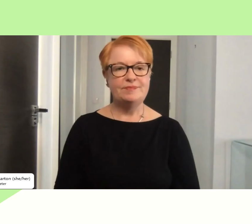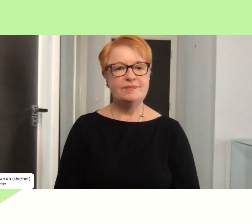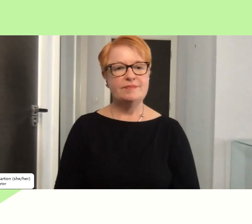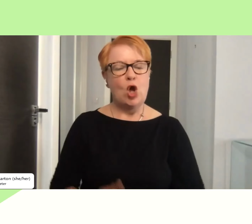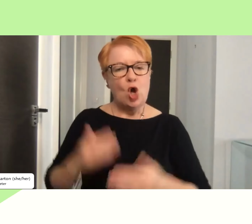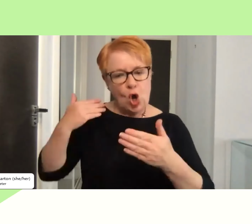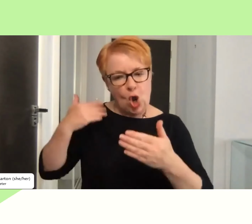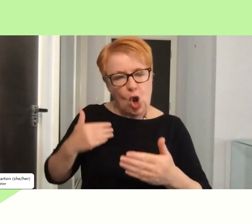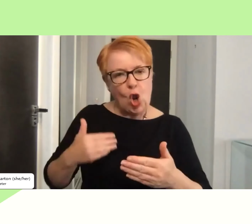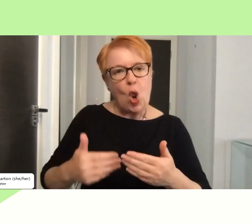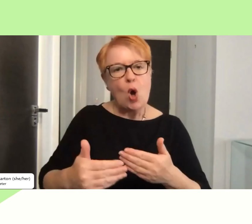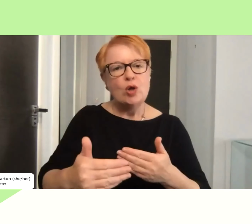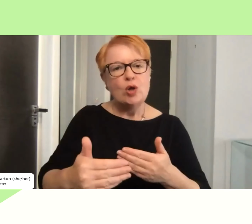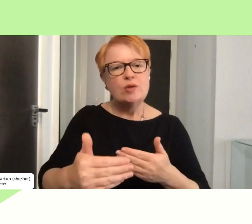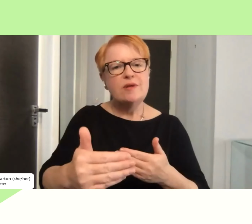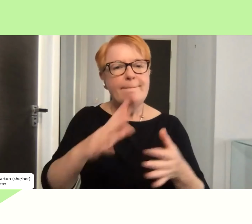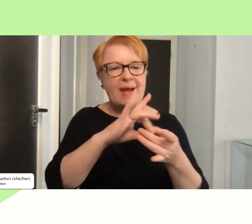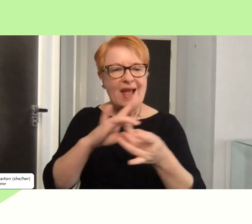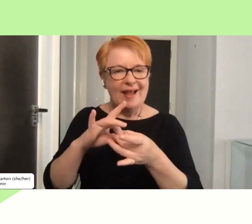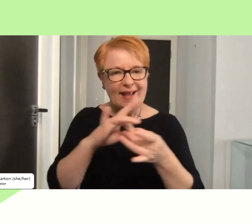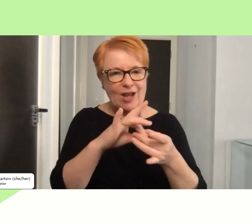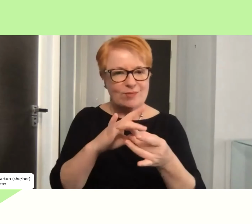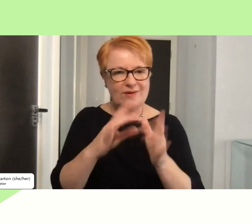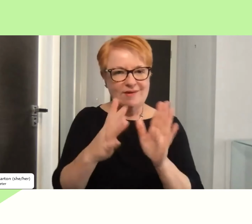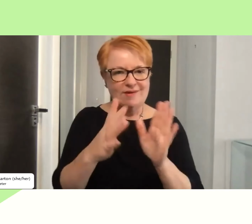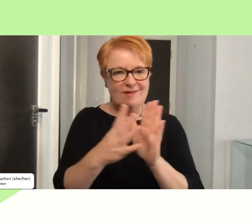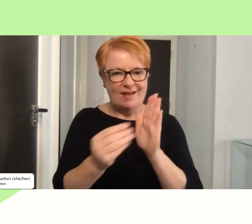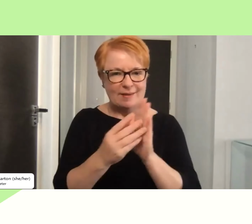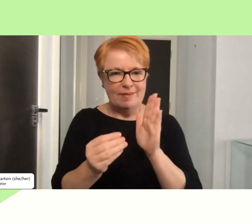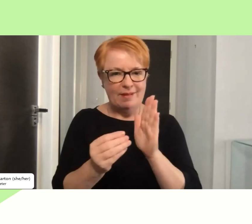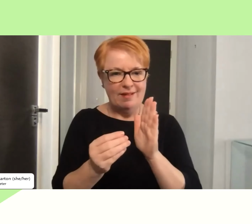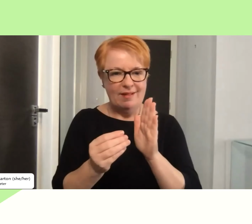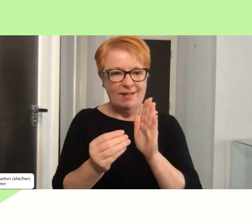which I would like to give because I also have projects that are/last short term.